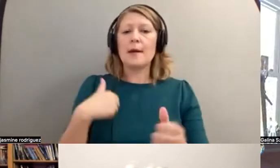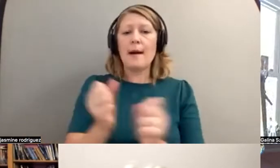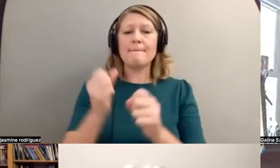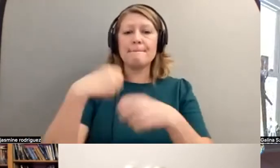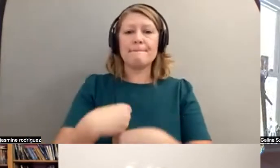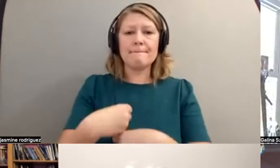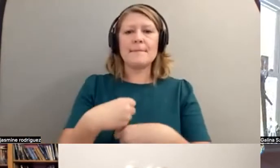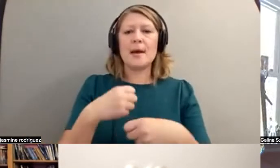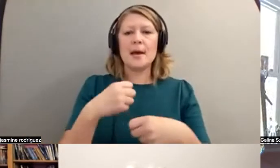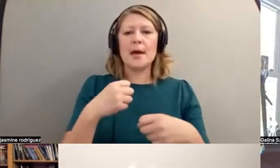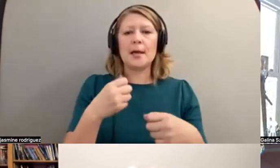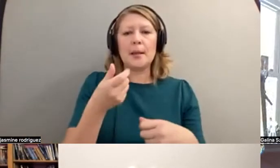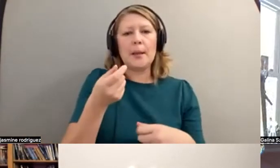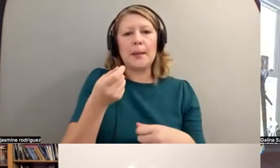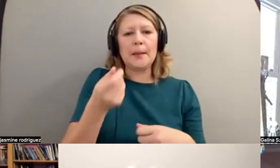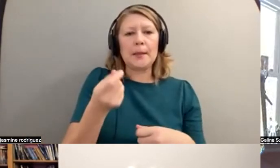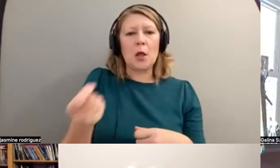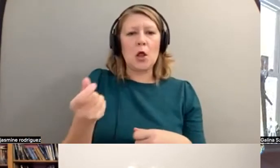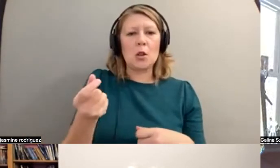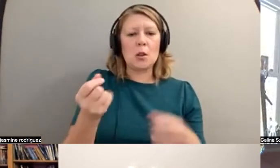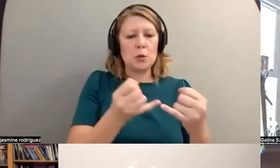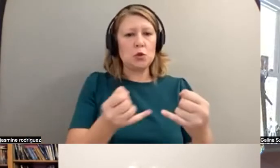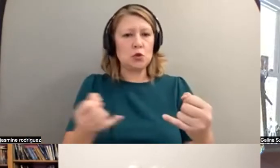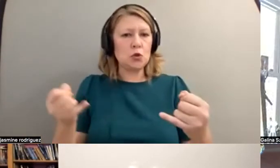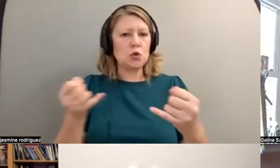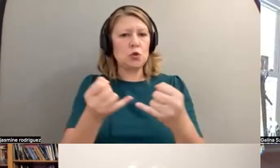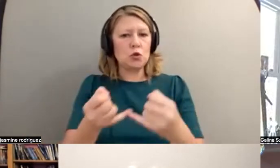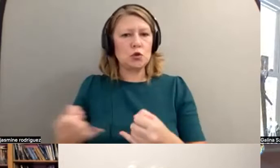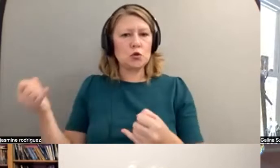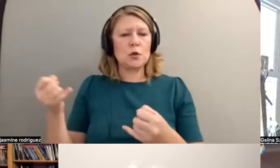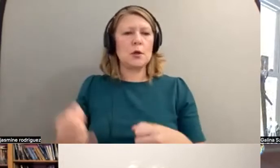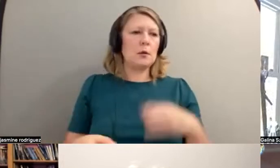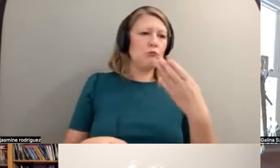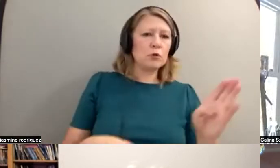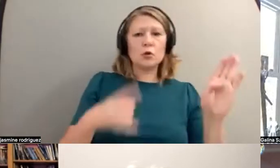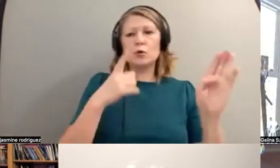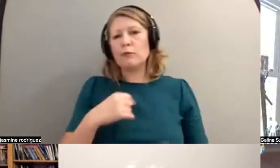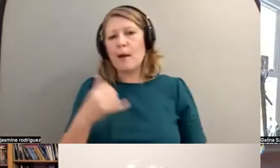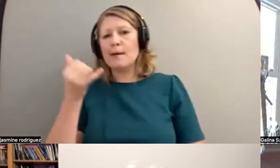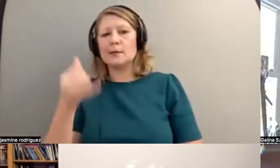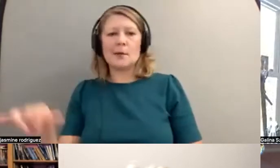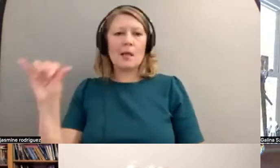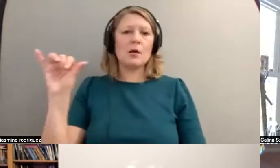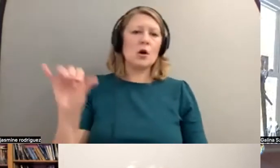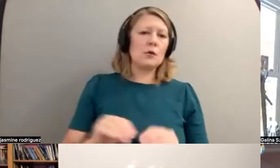of red, and yellow, and blue, and red, and translucent, not translucent,